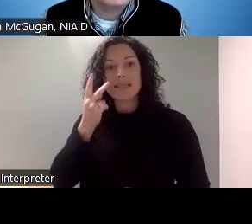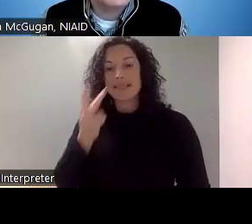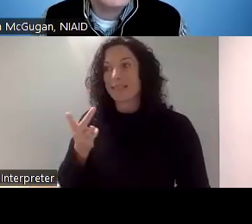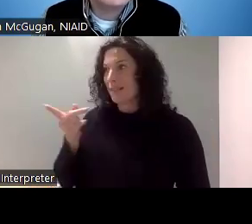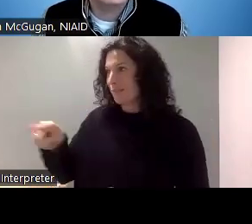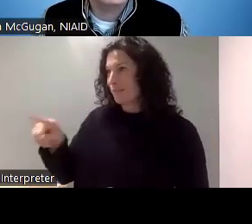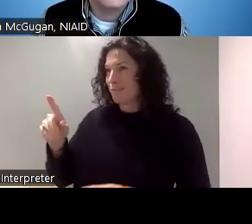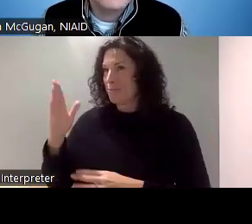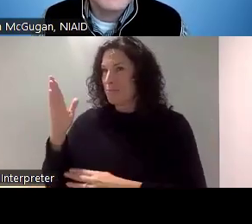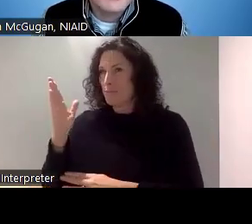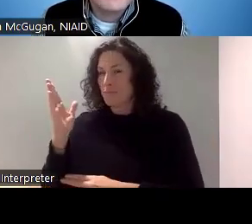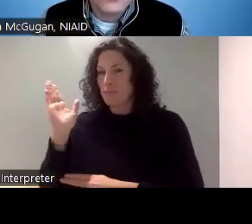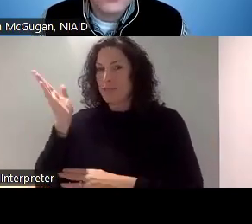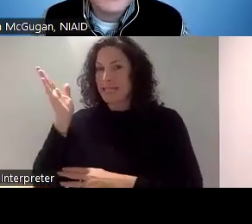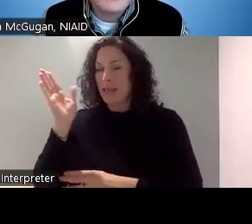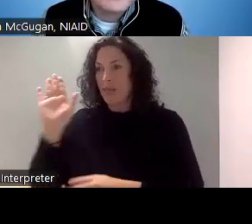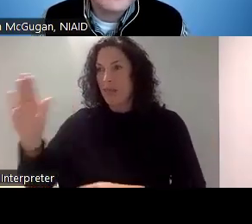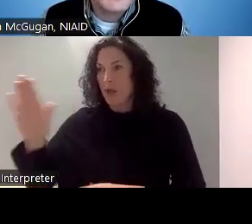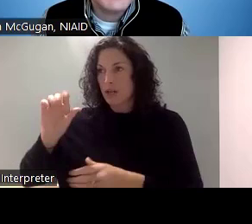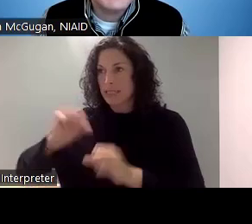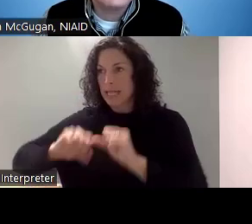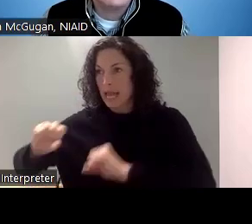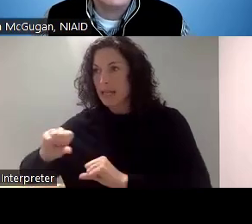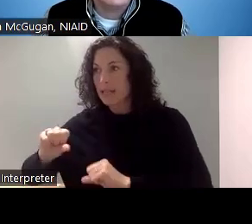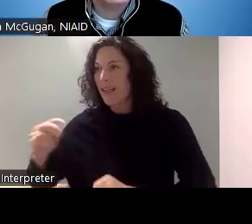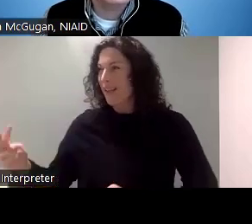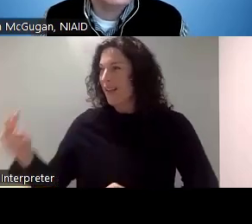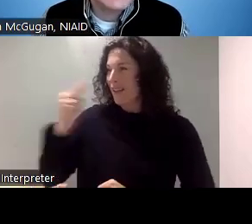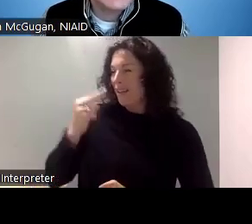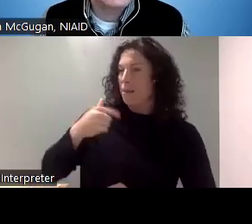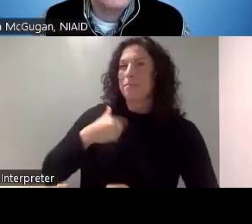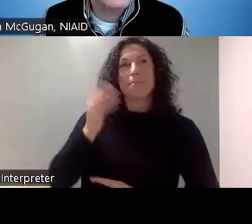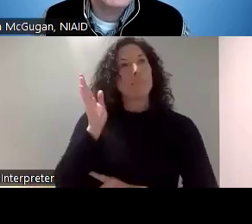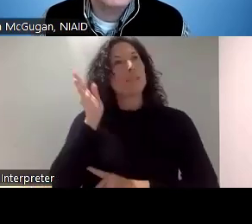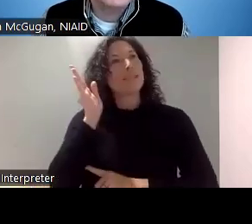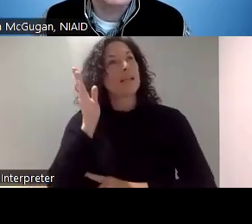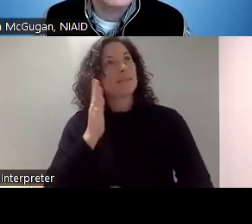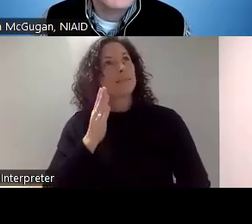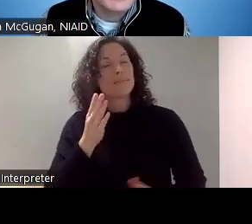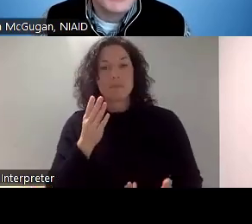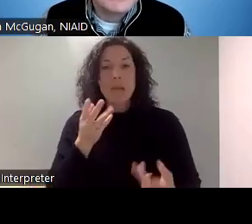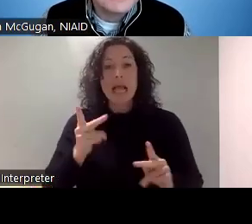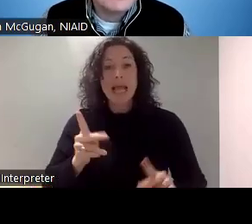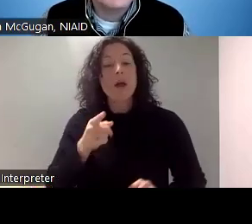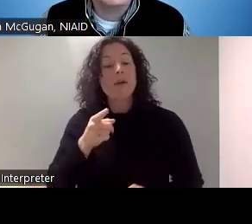They'll get to see you present yours at these meetings. It'll allow you opportunity to exchange ideas